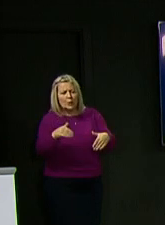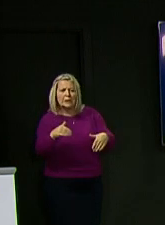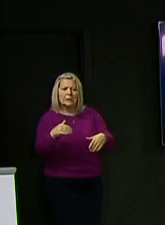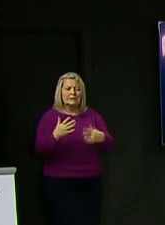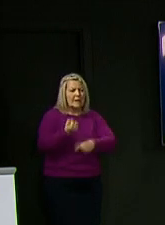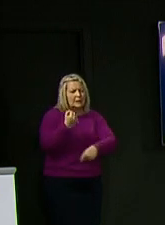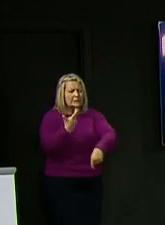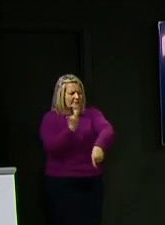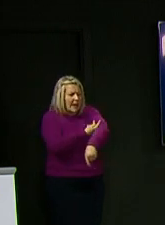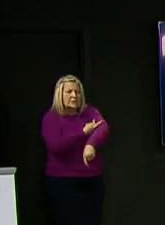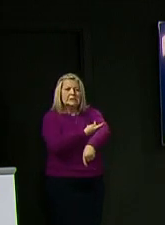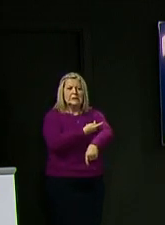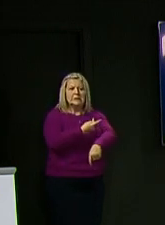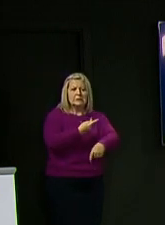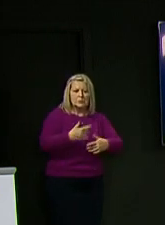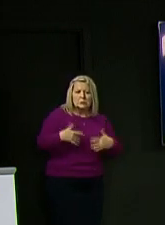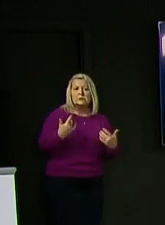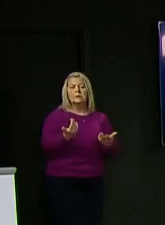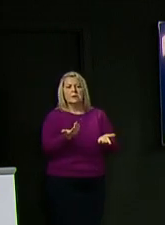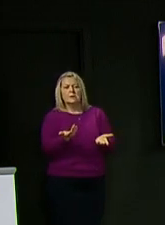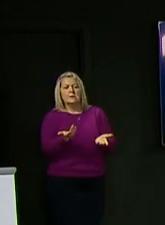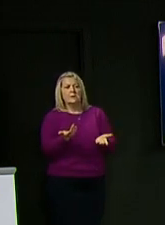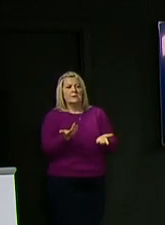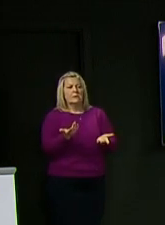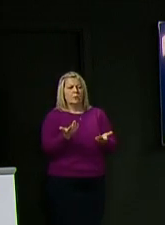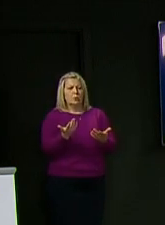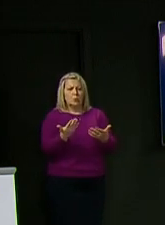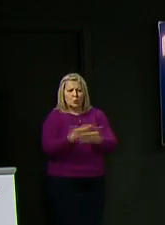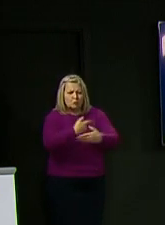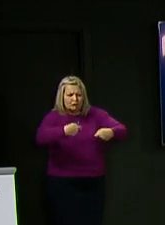or antibody tests to find out if there is immunity, we are going to have to learn to